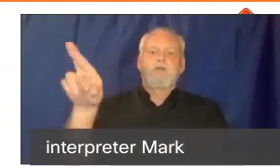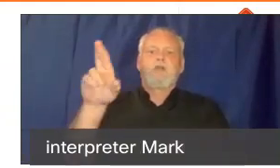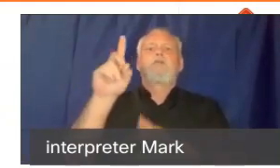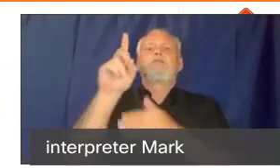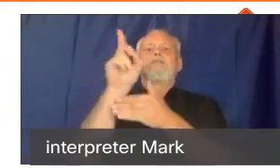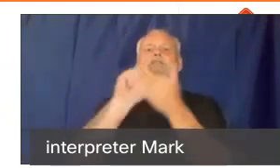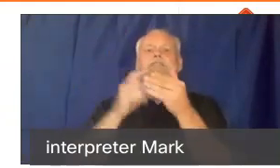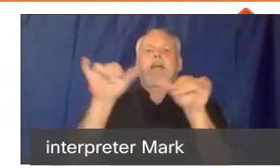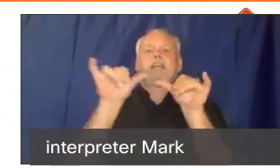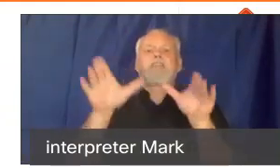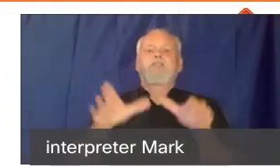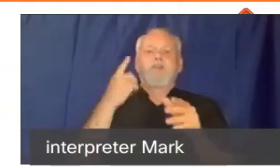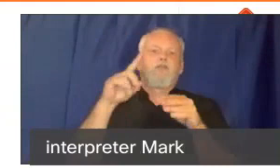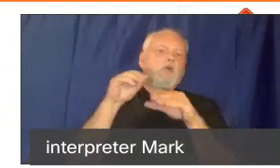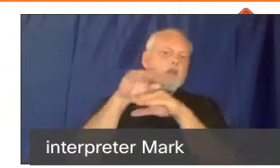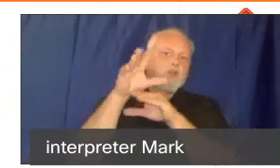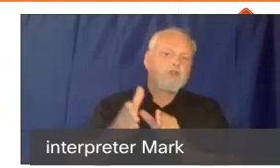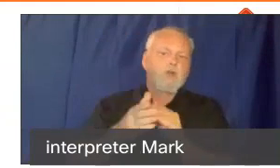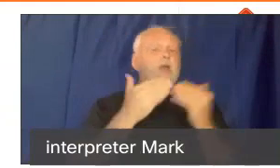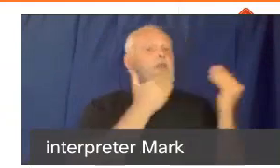And, yeah, thank you. Thanks everyone. And.